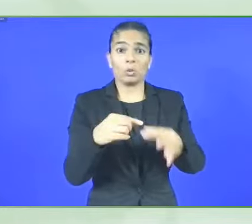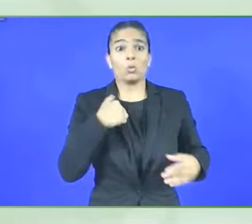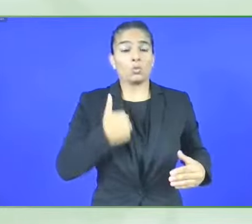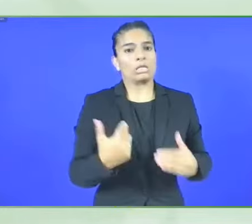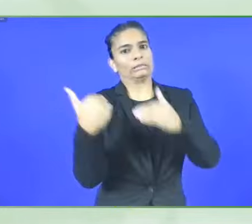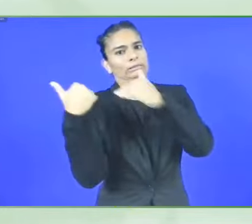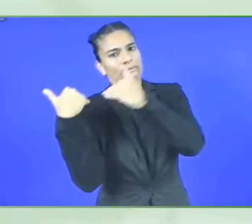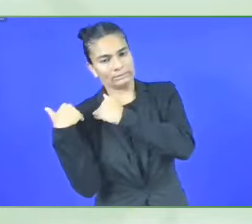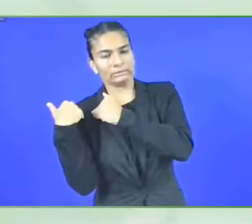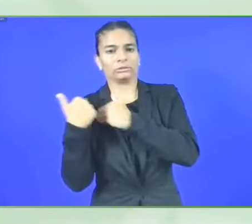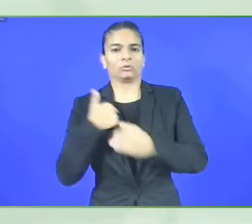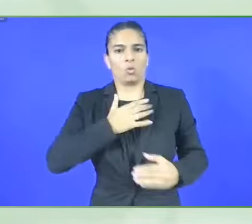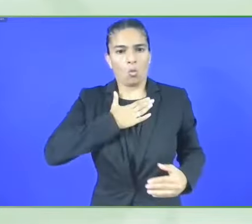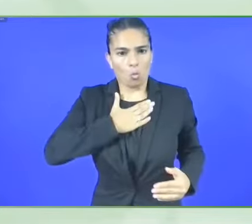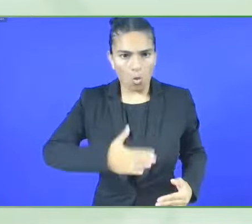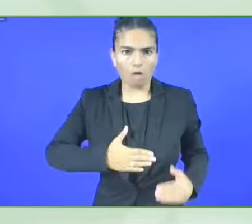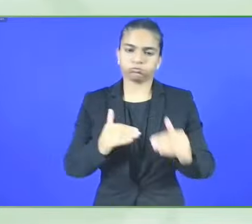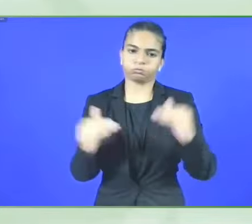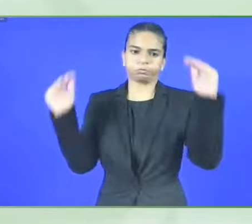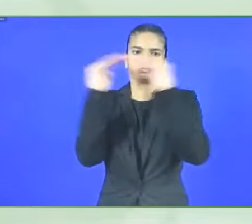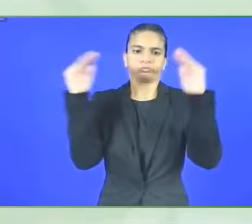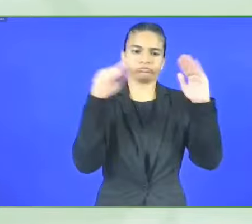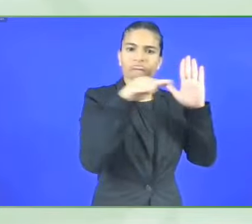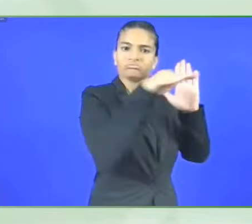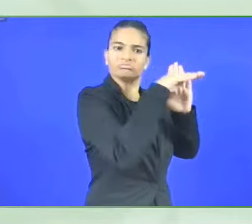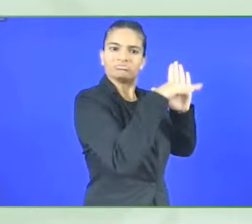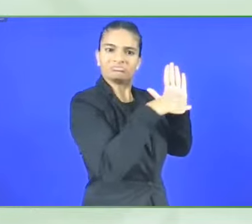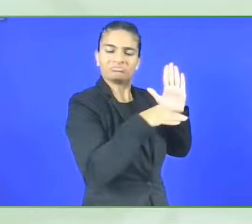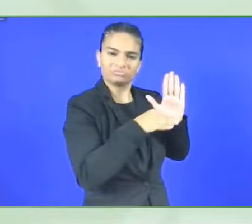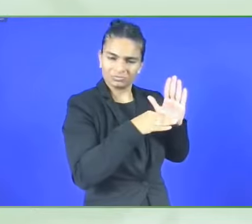Not only design and architecture.